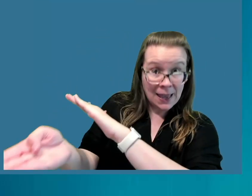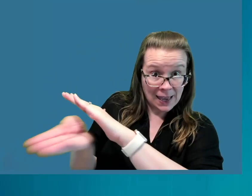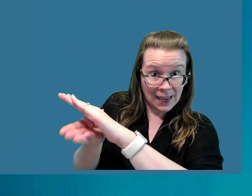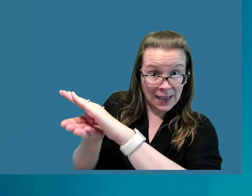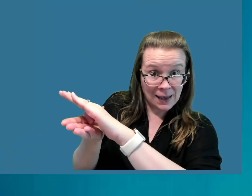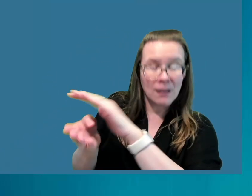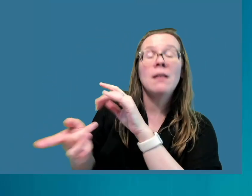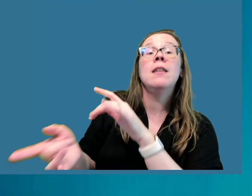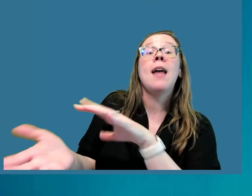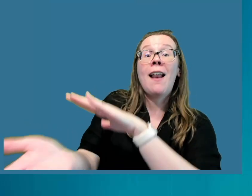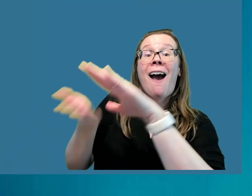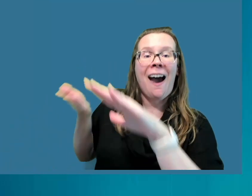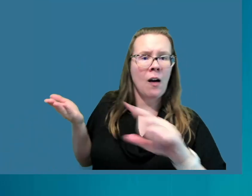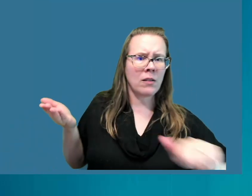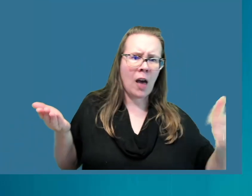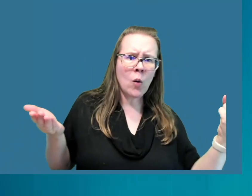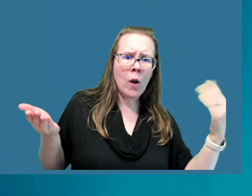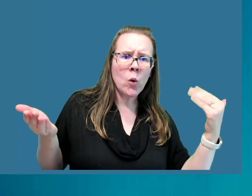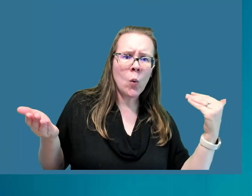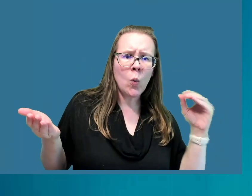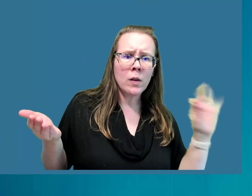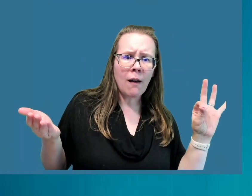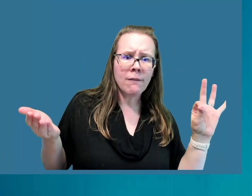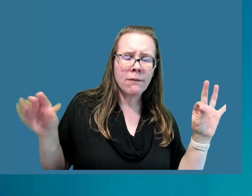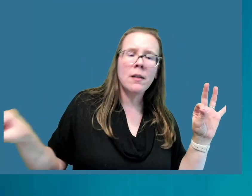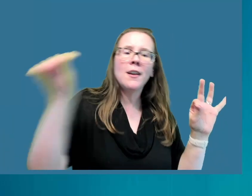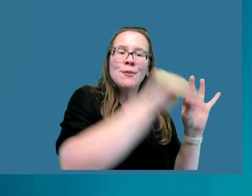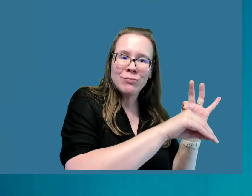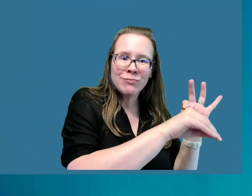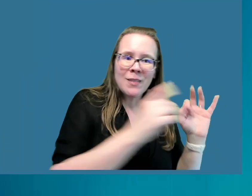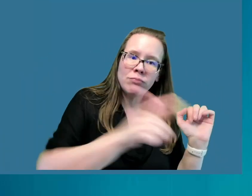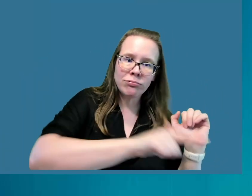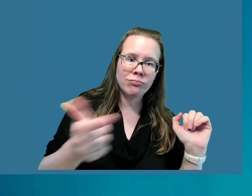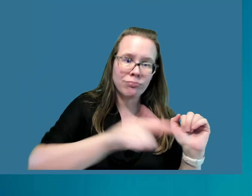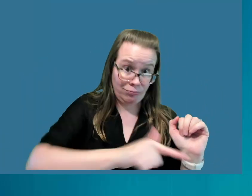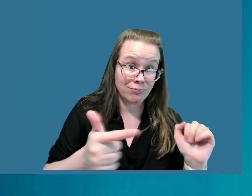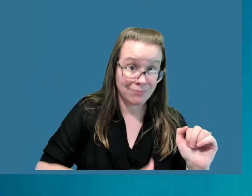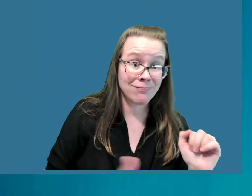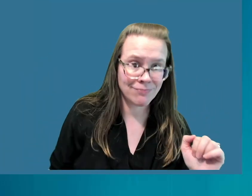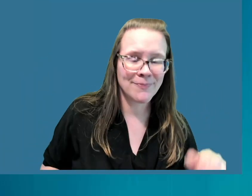cool tray, bake those, and then by time that tray of cookies is out, the other pan will be cool.